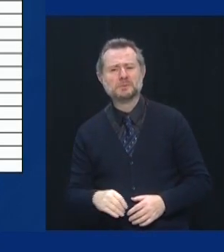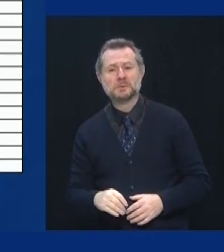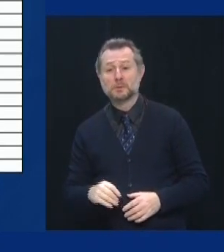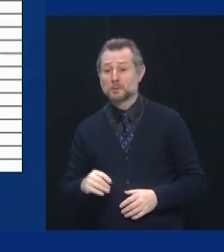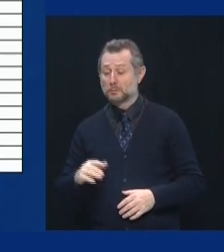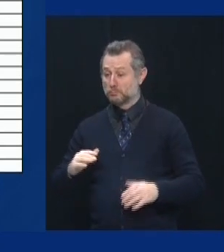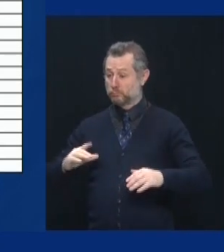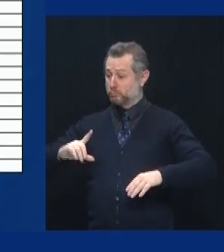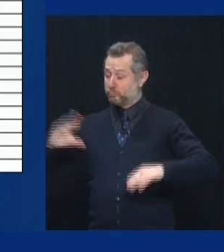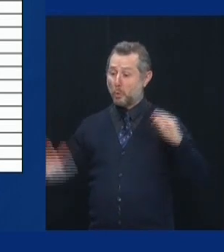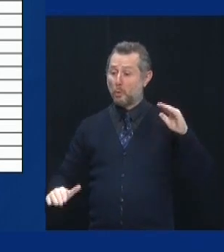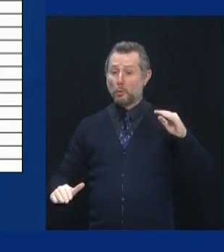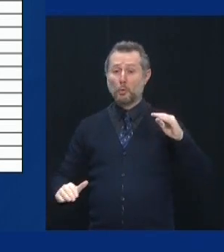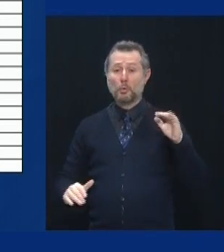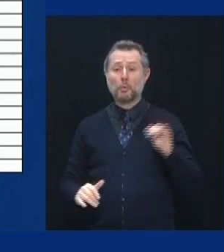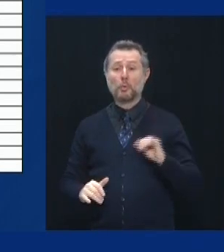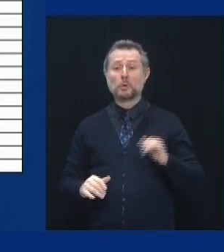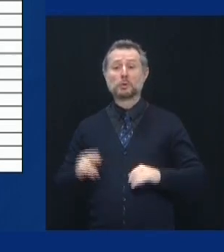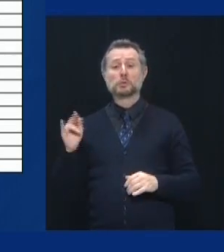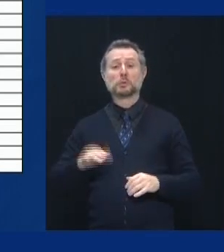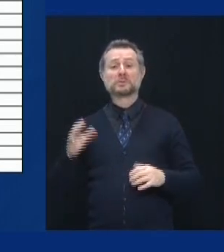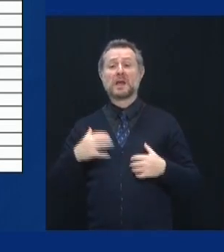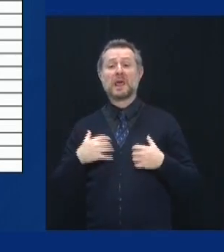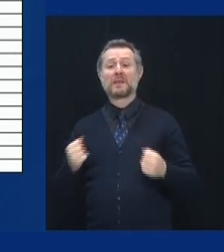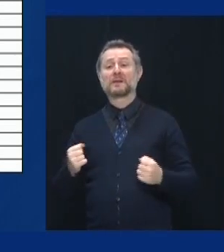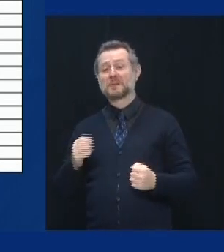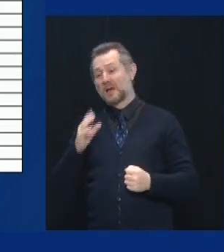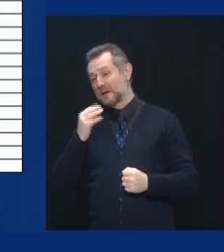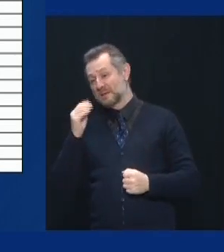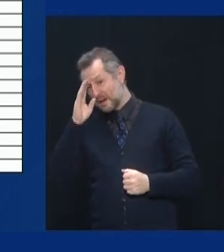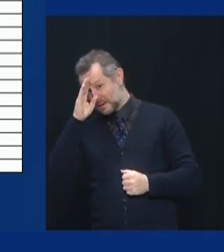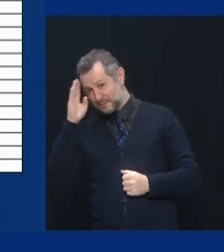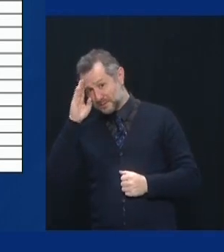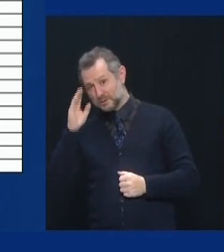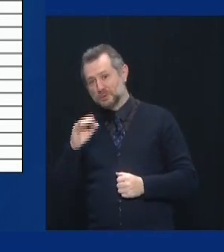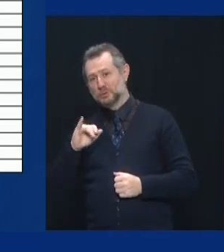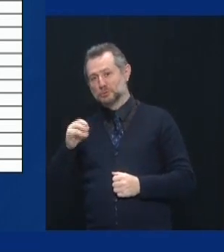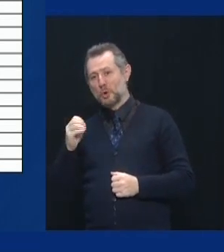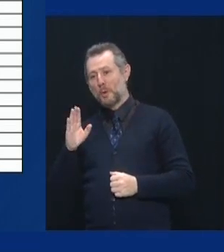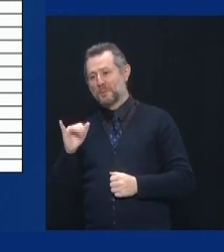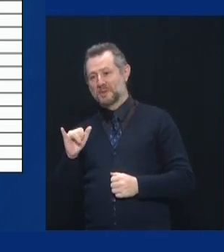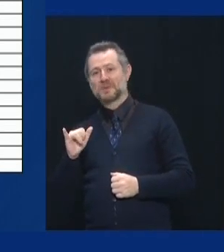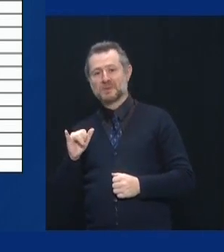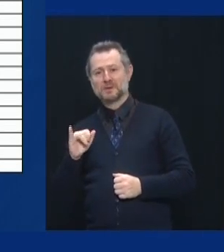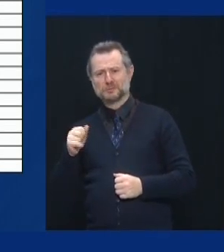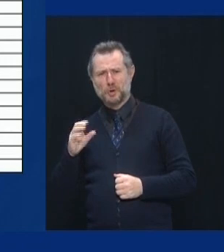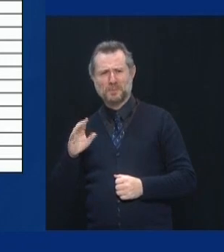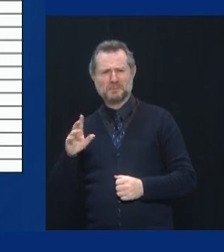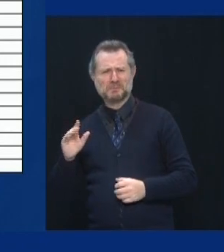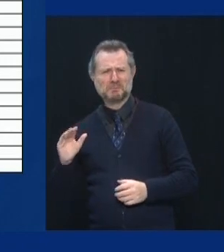THEN BROOKLYN PLAZA MEDICAL CENTER 20%. UNITY COMMUNITY HEALTH, 26.